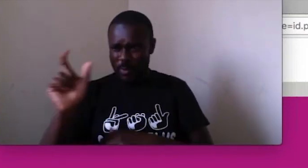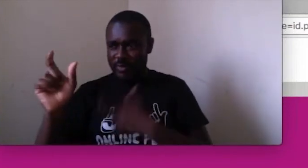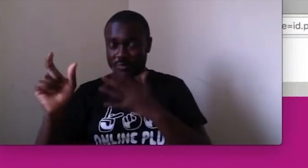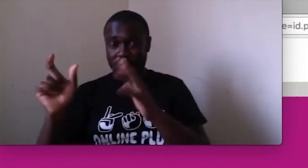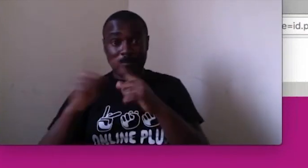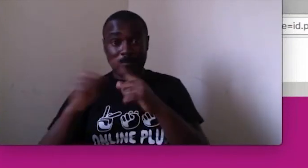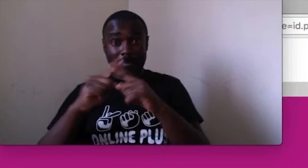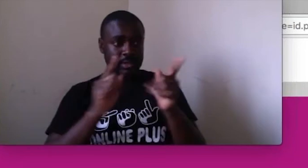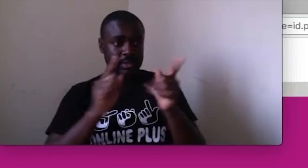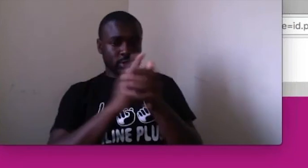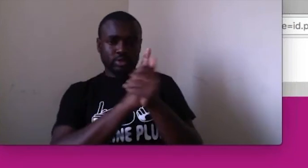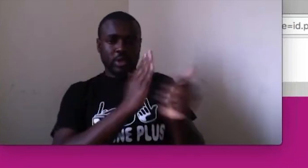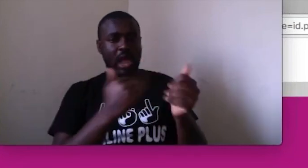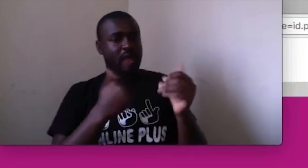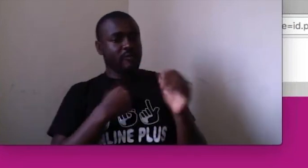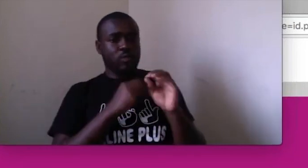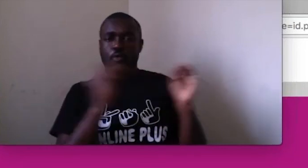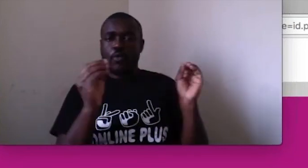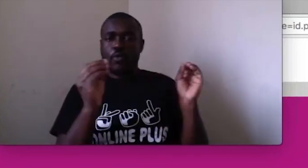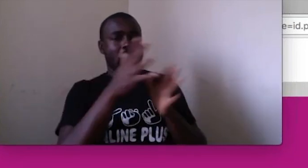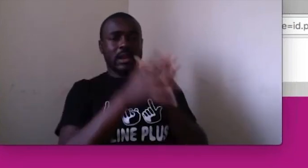so we have the words with the sign